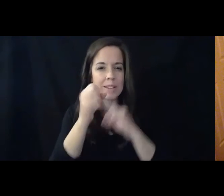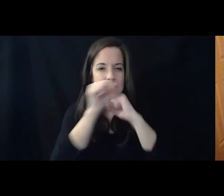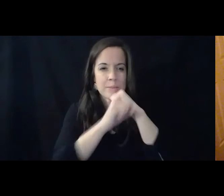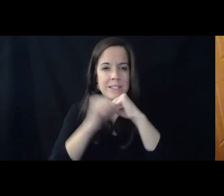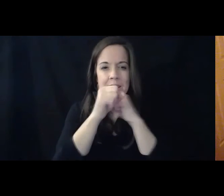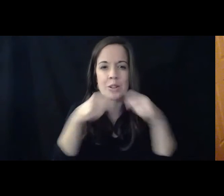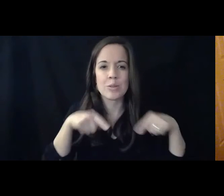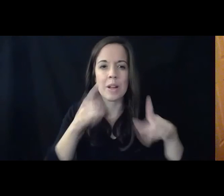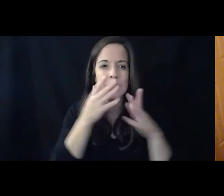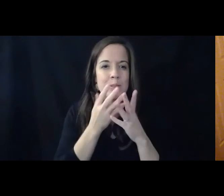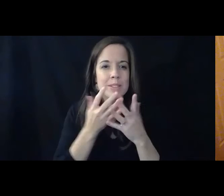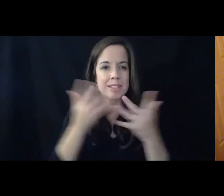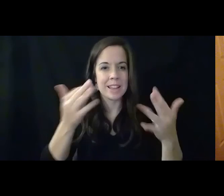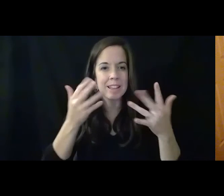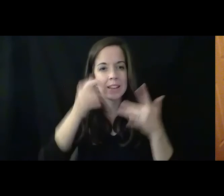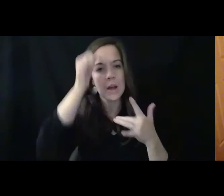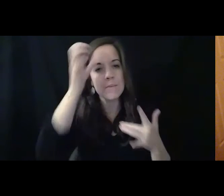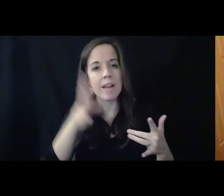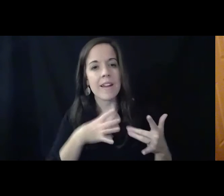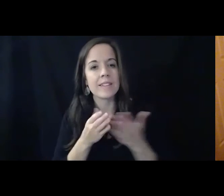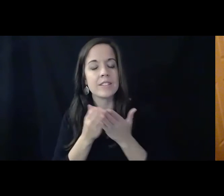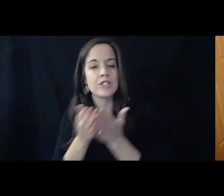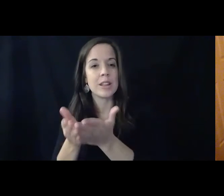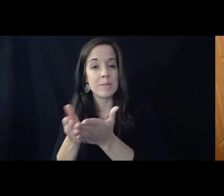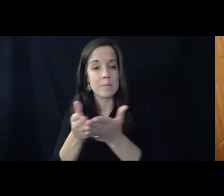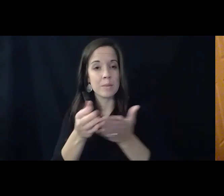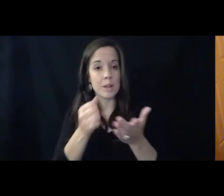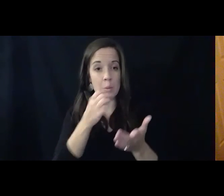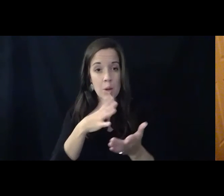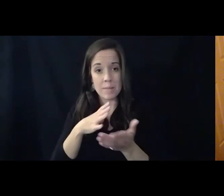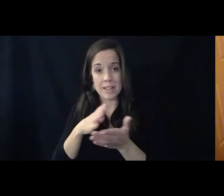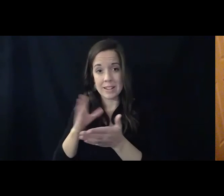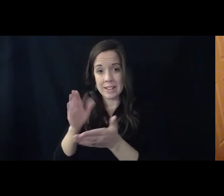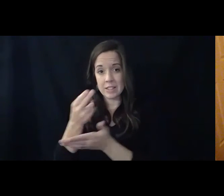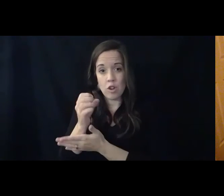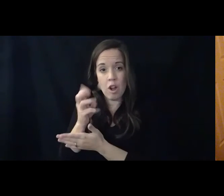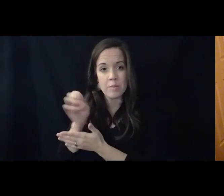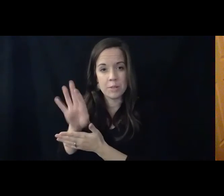Man is ship, woman is harbor. Day by day, I gaze towards the sea.